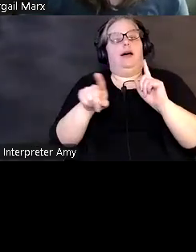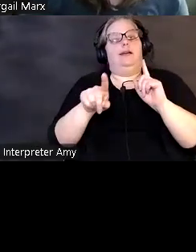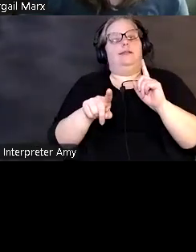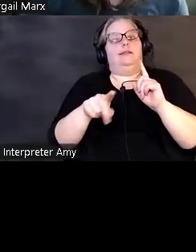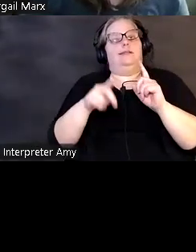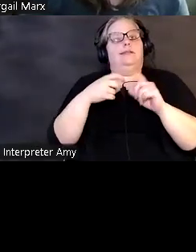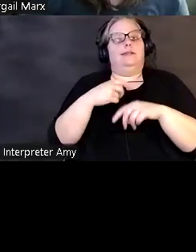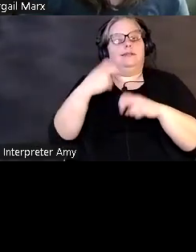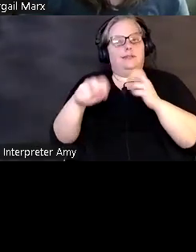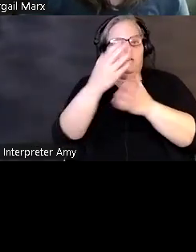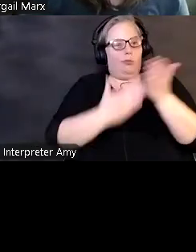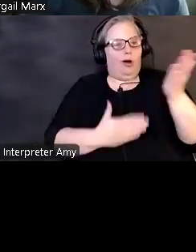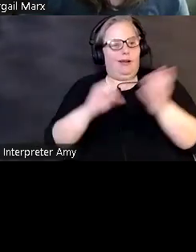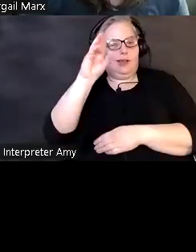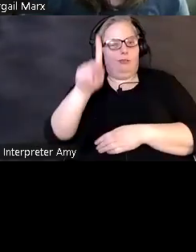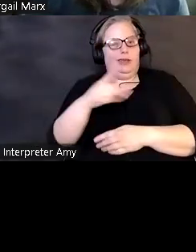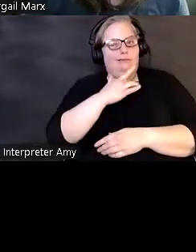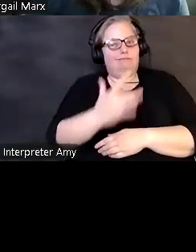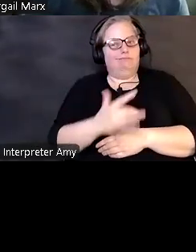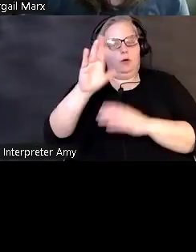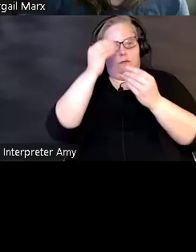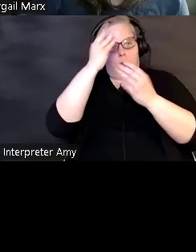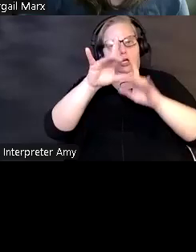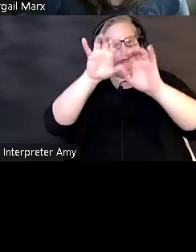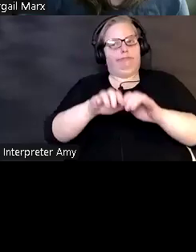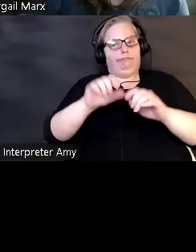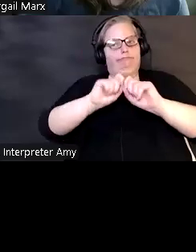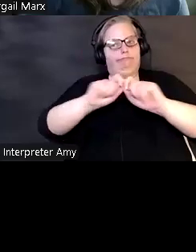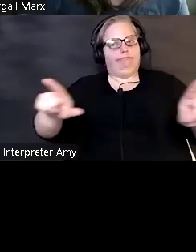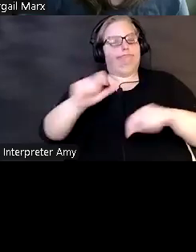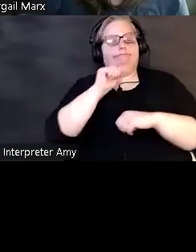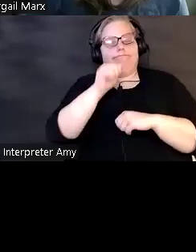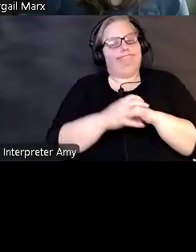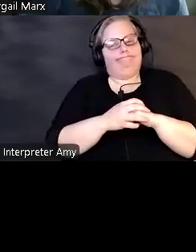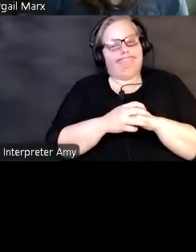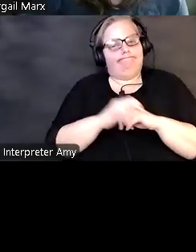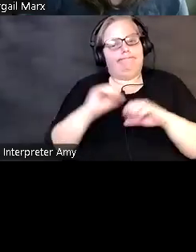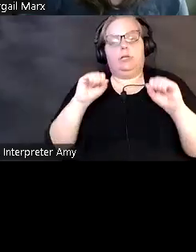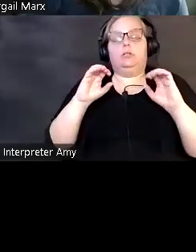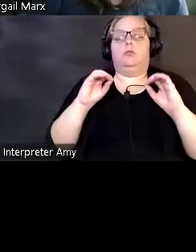currently put their information on there, and so there may be somebody in an area of